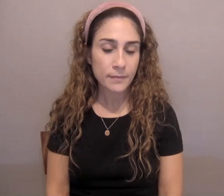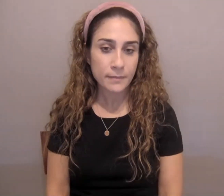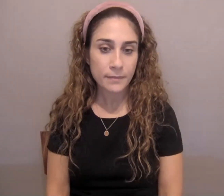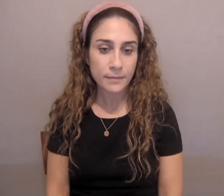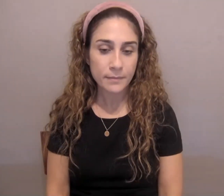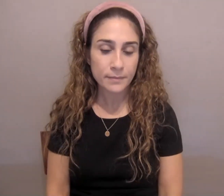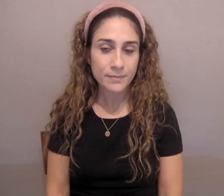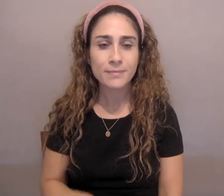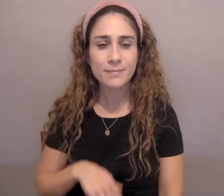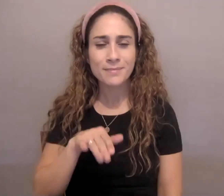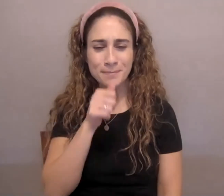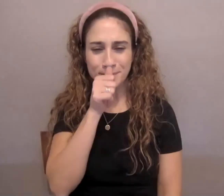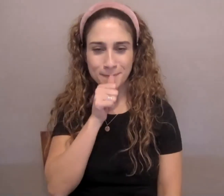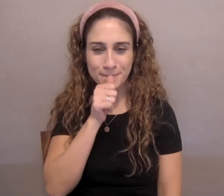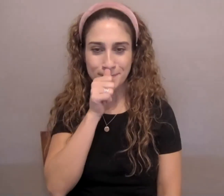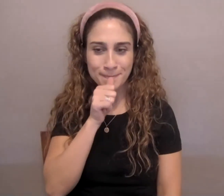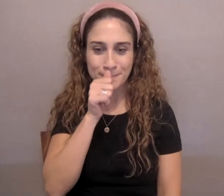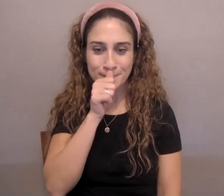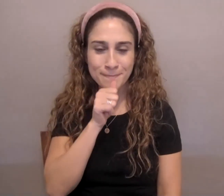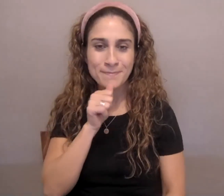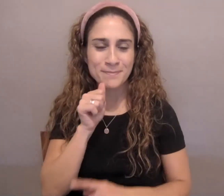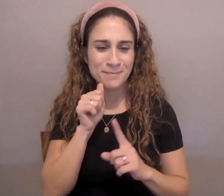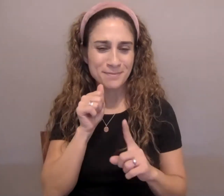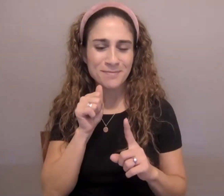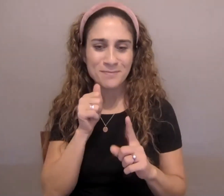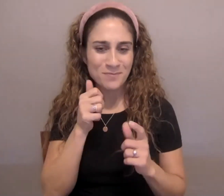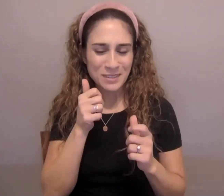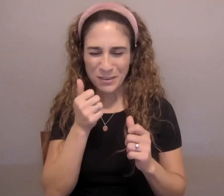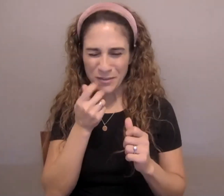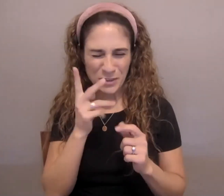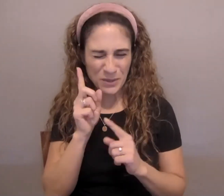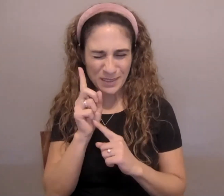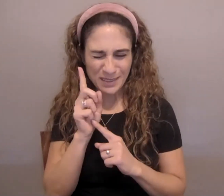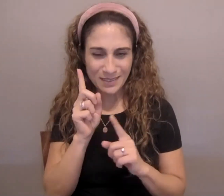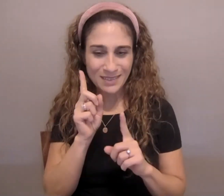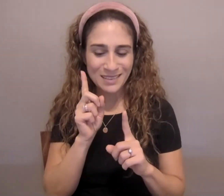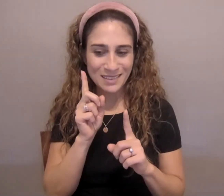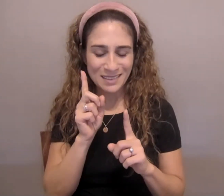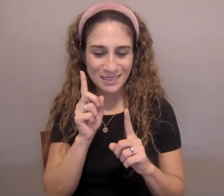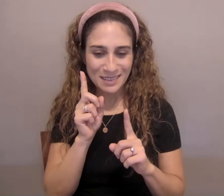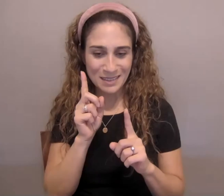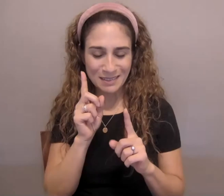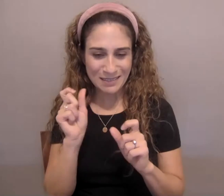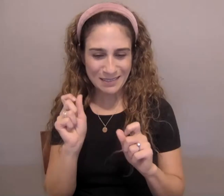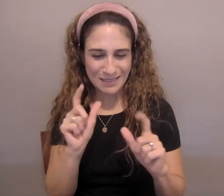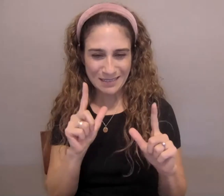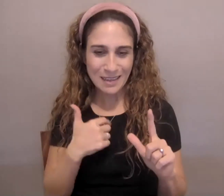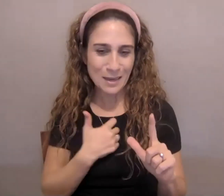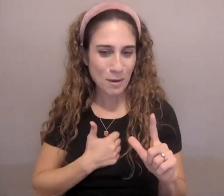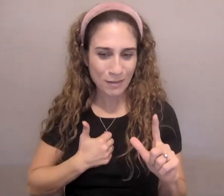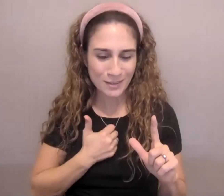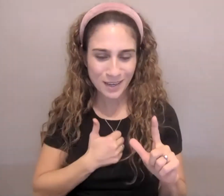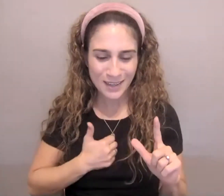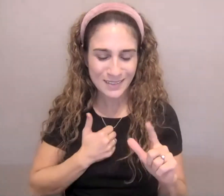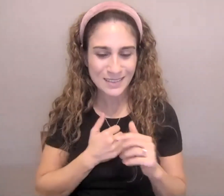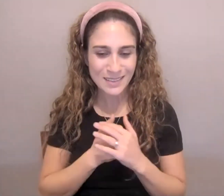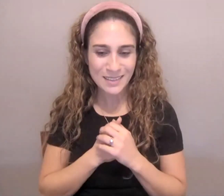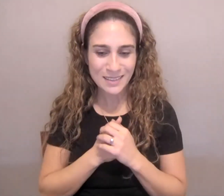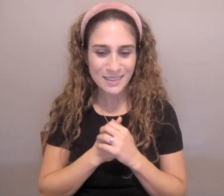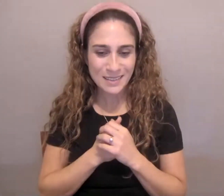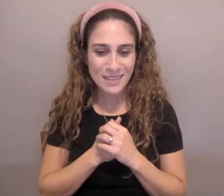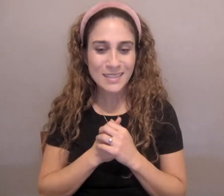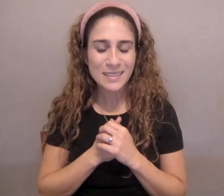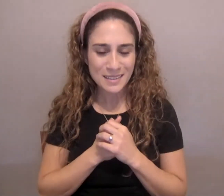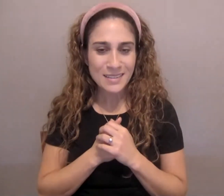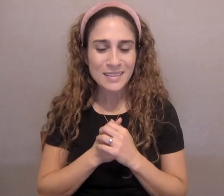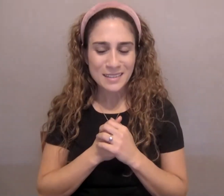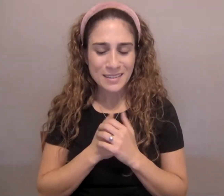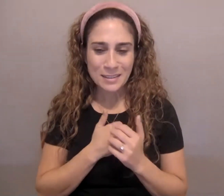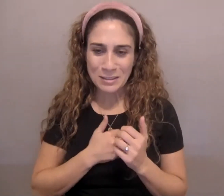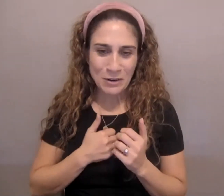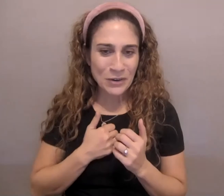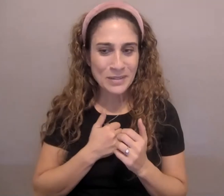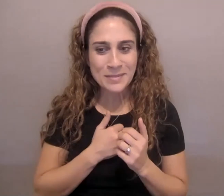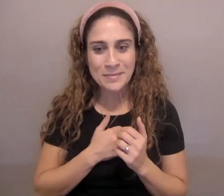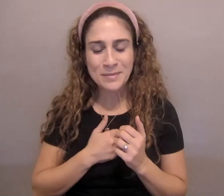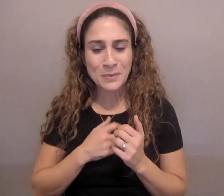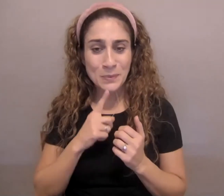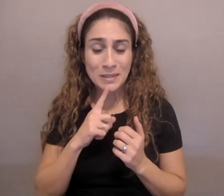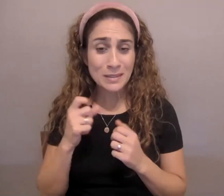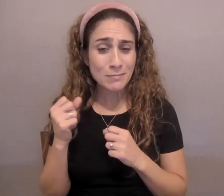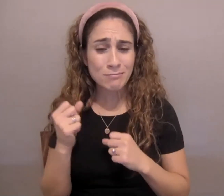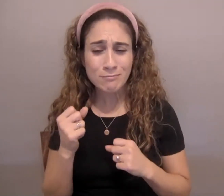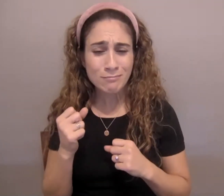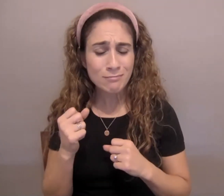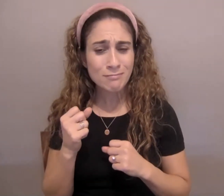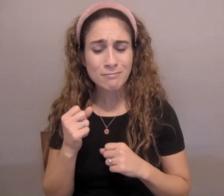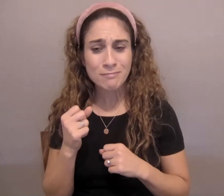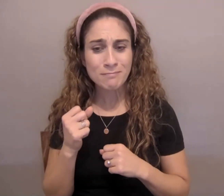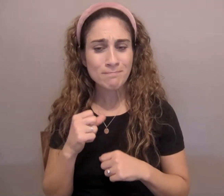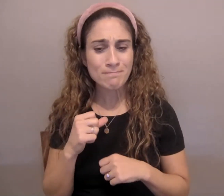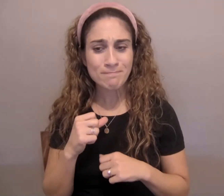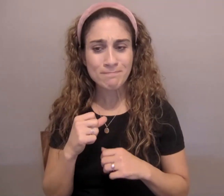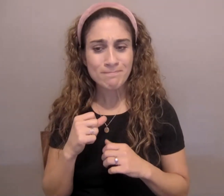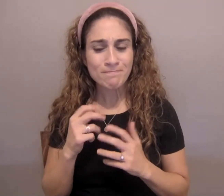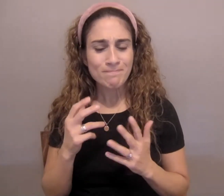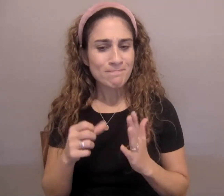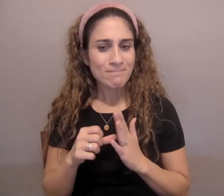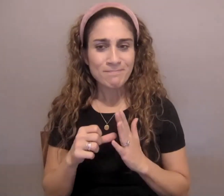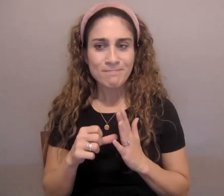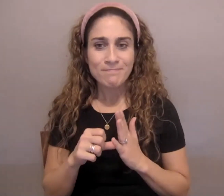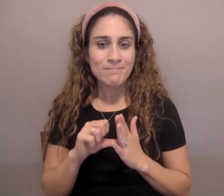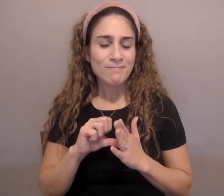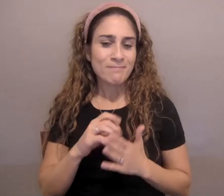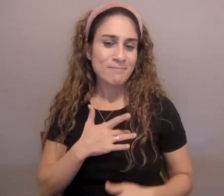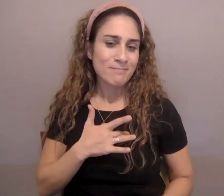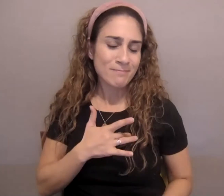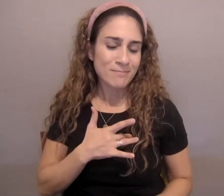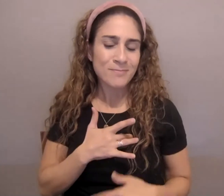Tonette Salter: Bear with me as this Jeanette, just bear with me. Just give me a couple seconds to get Jessica Wilson up. I apologize to the attendees and my panelists, because that was so powerful. We want to keep that that feeling and the experience there, so just bear with me.